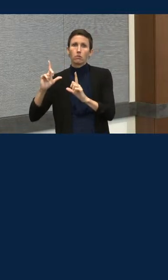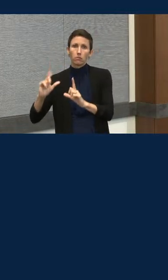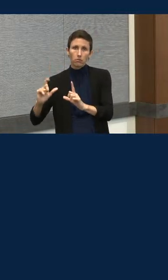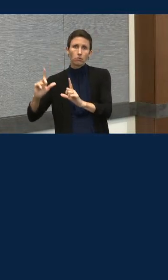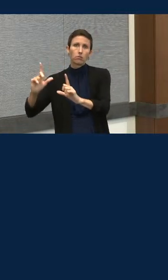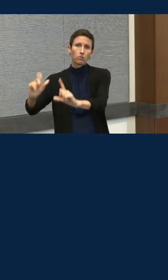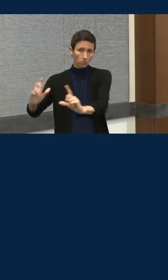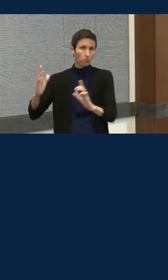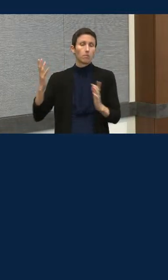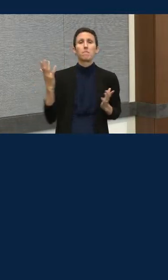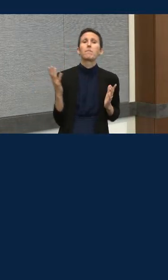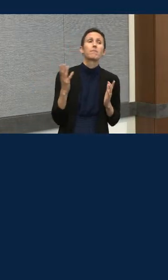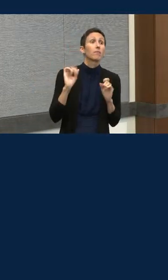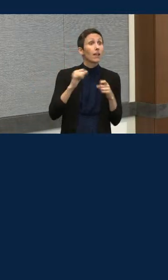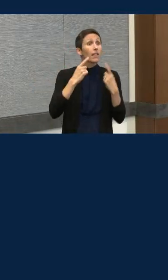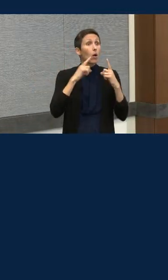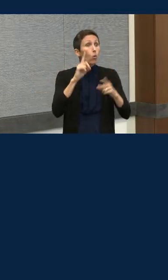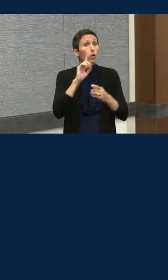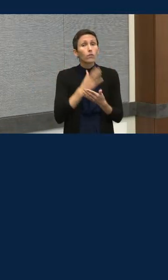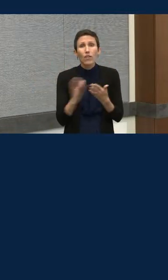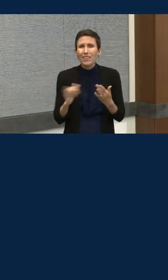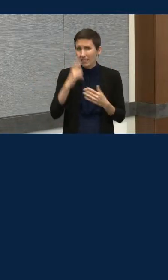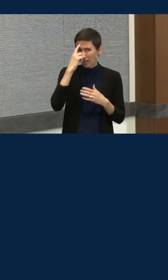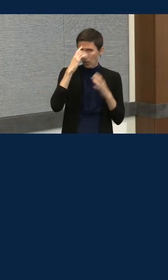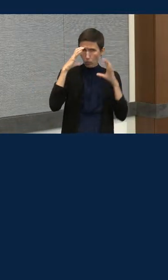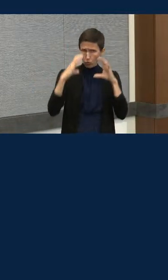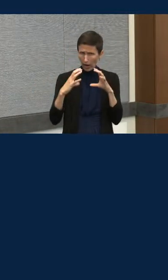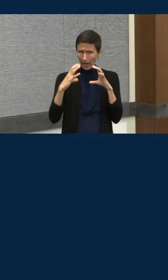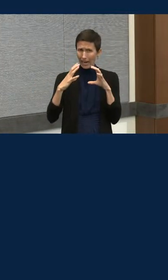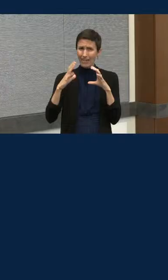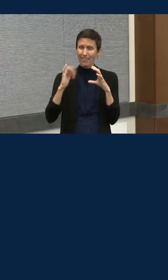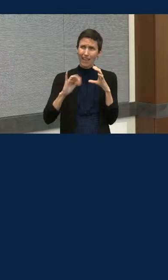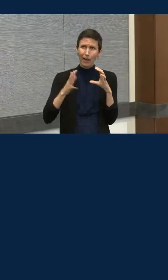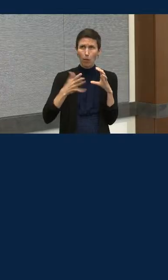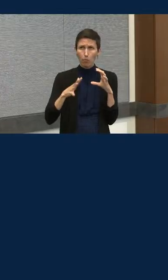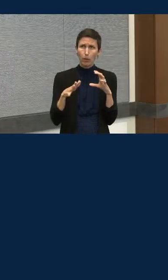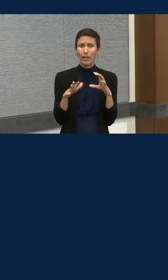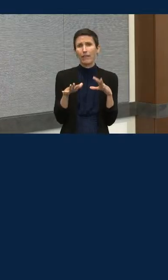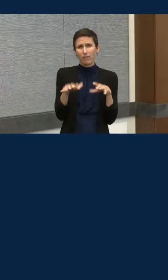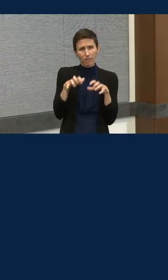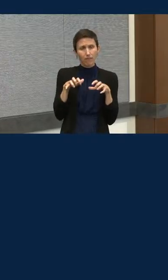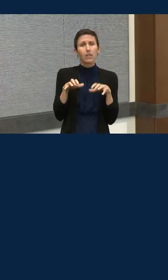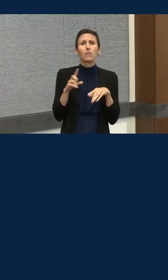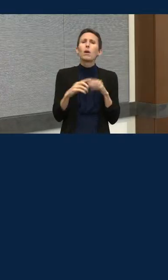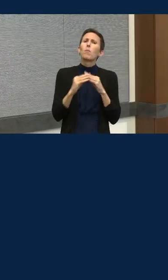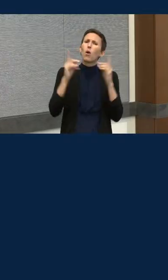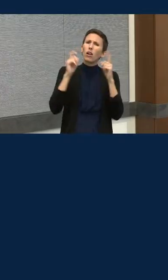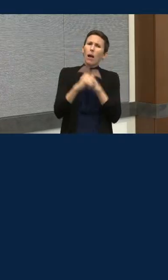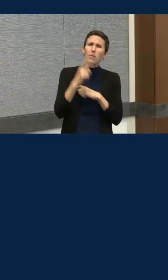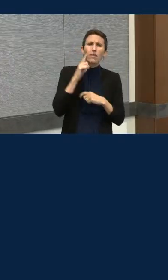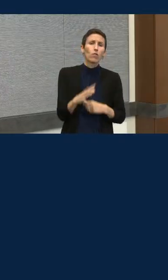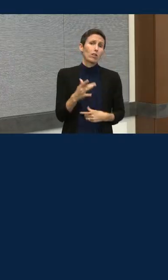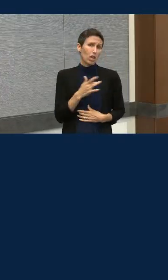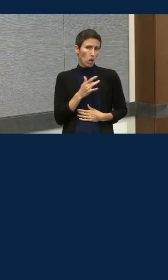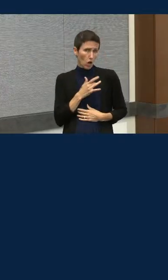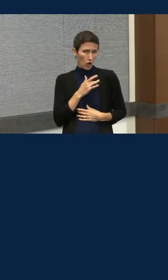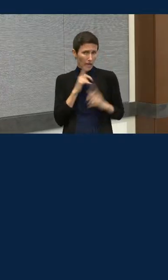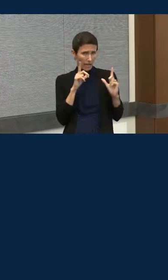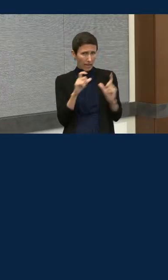fully sampled scan and works for the brain that hold relatively still. It's more complicated